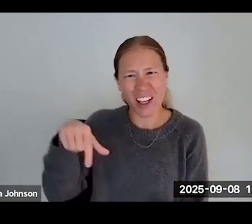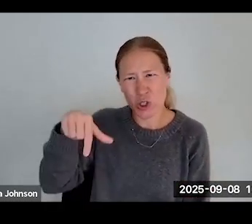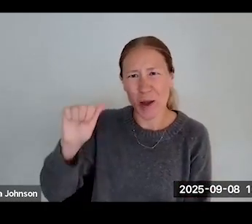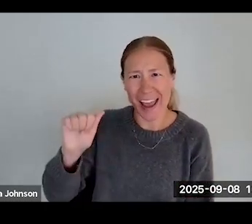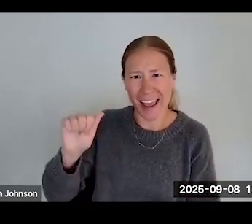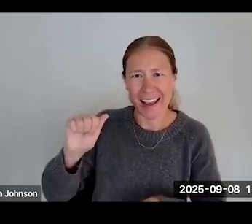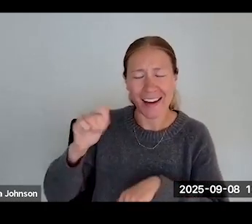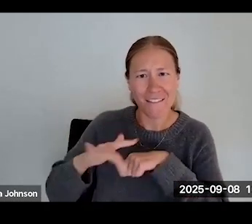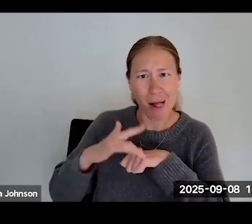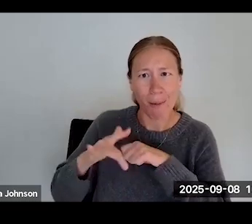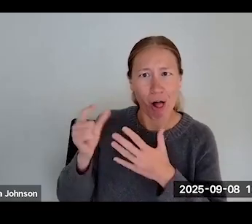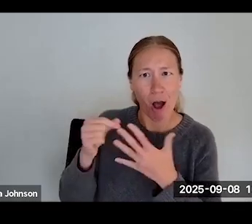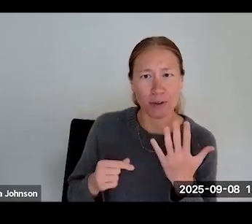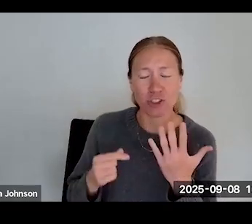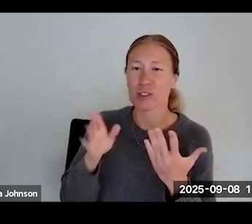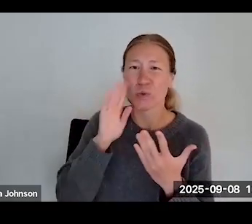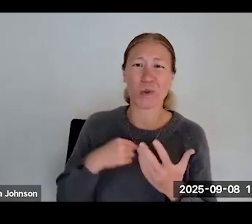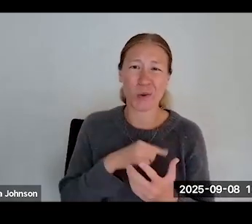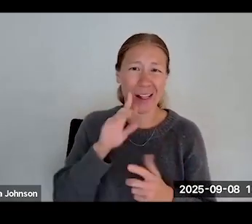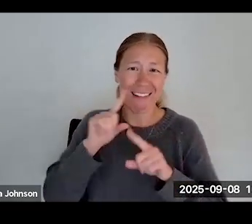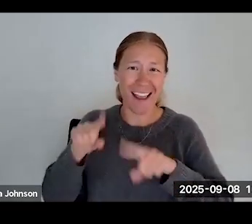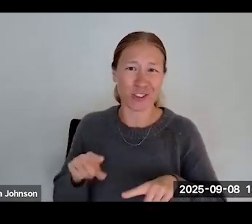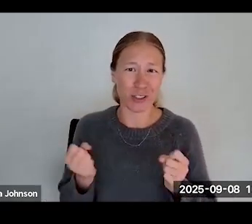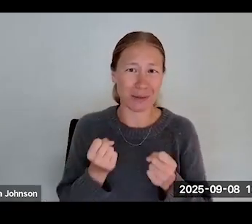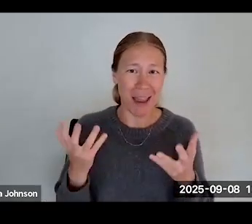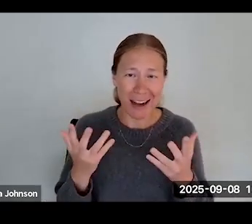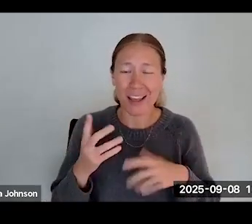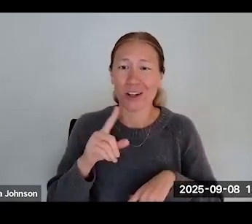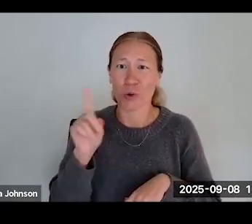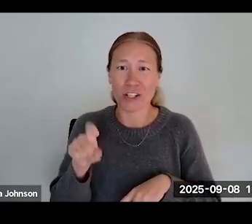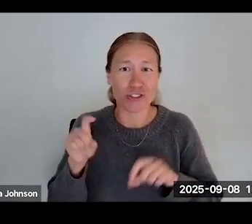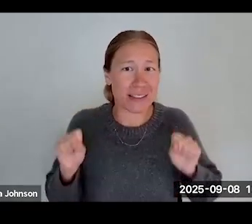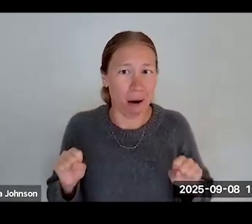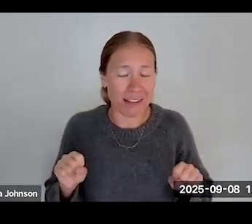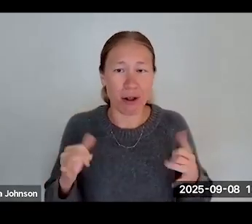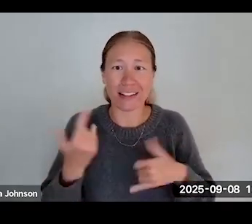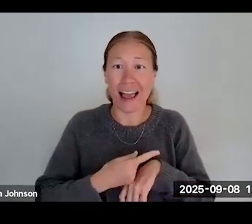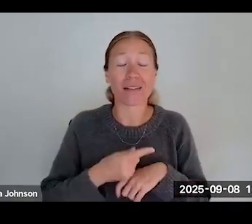We'll get to as many questions as we can during today's presentation, and we'll follow up via email